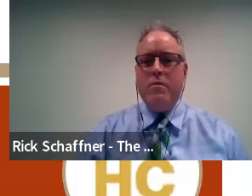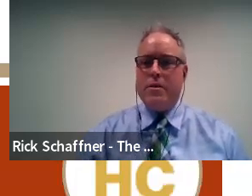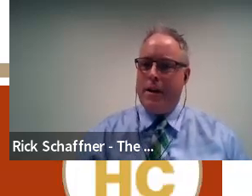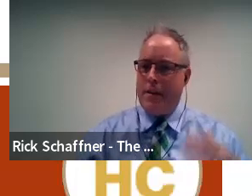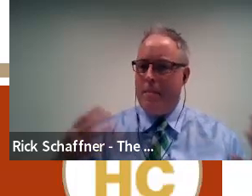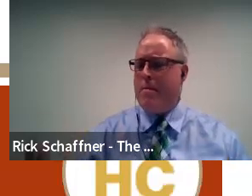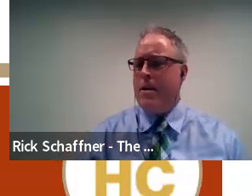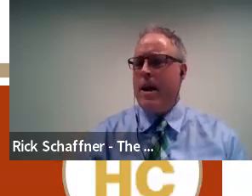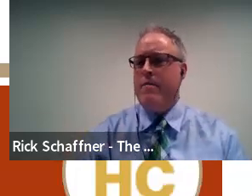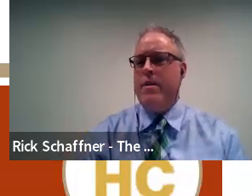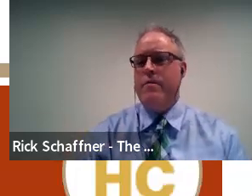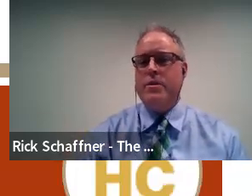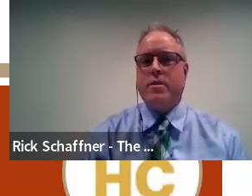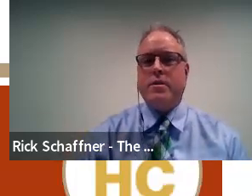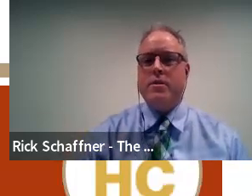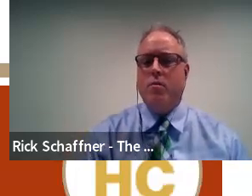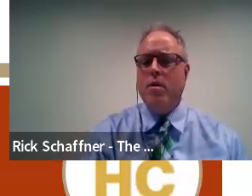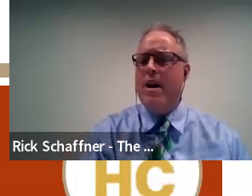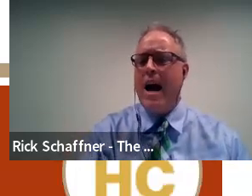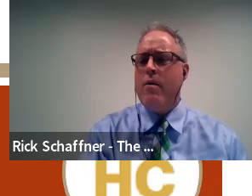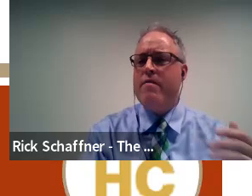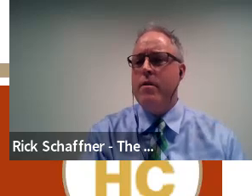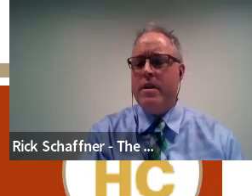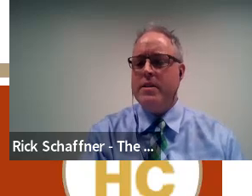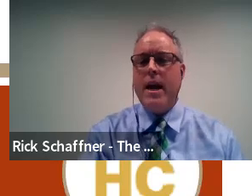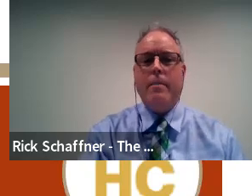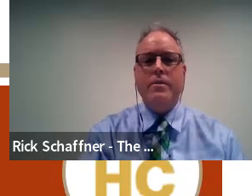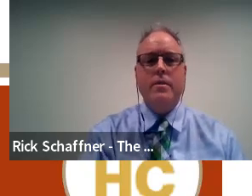You're saying that maybe I don't have enough resources. How do I fill these gaps?